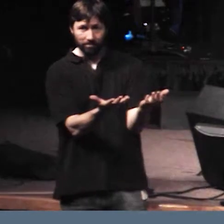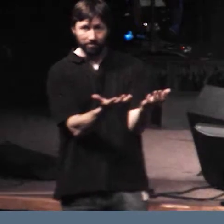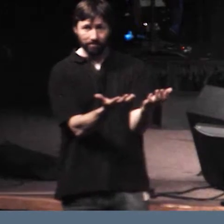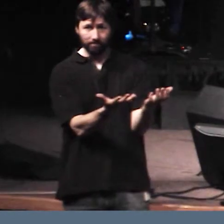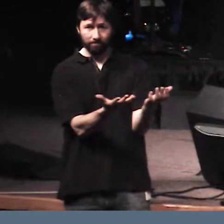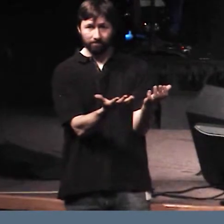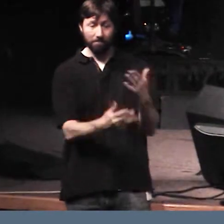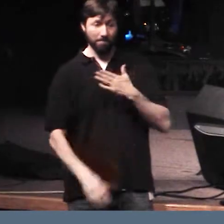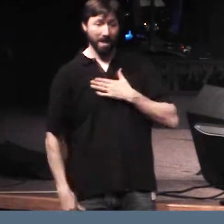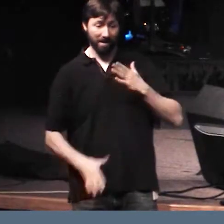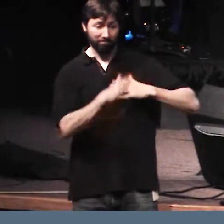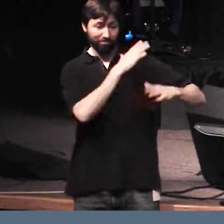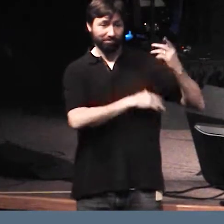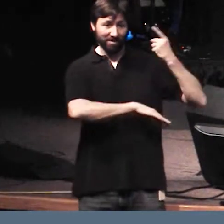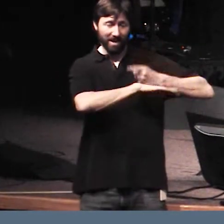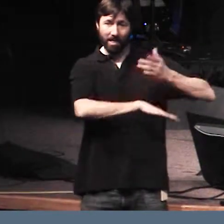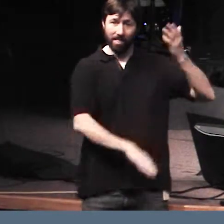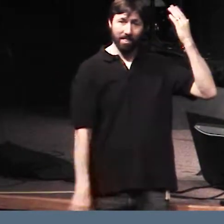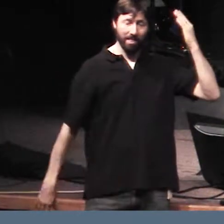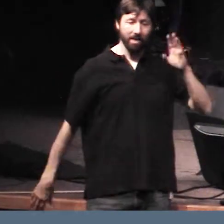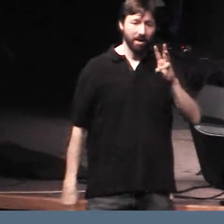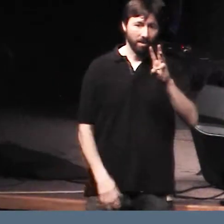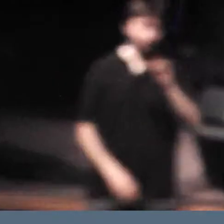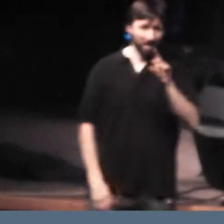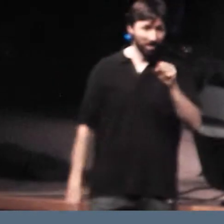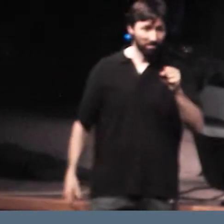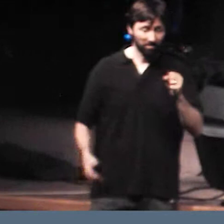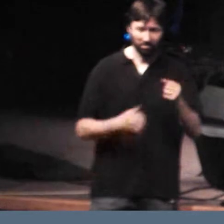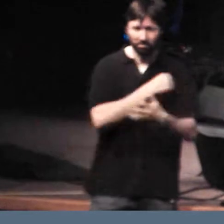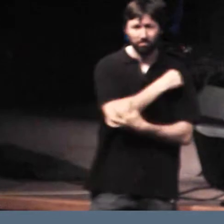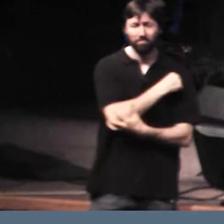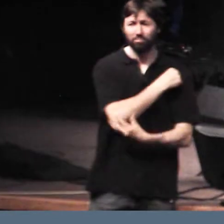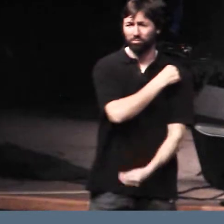in my day widows were in desperate straits